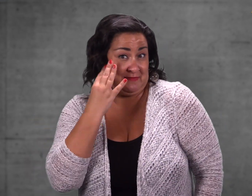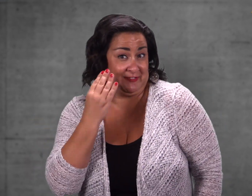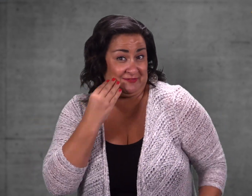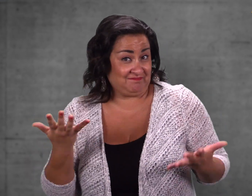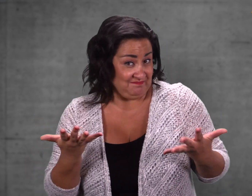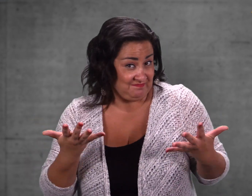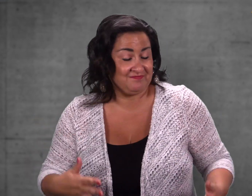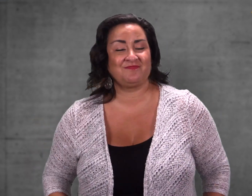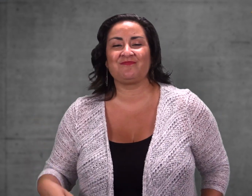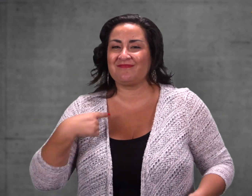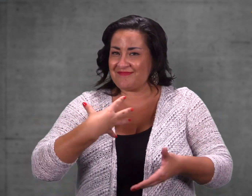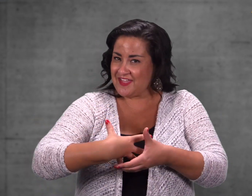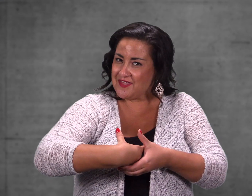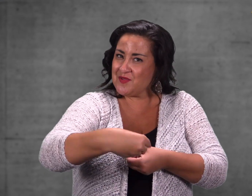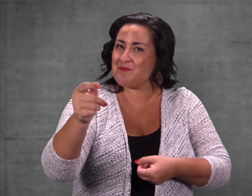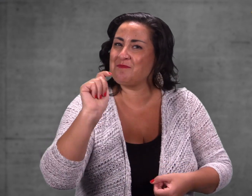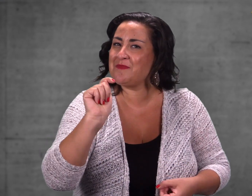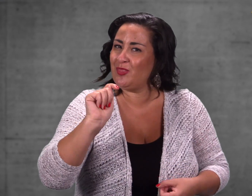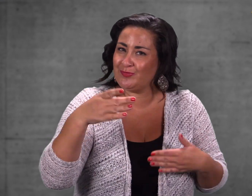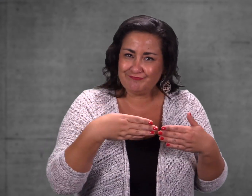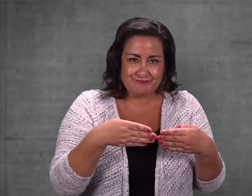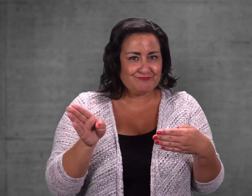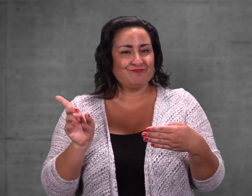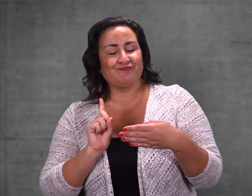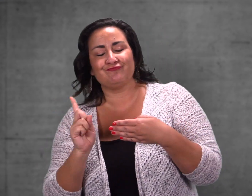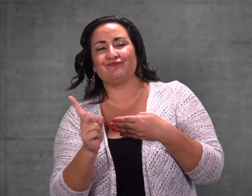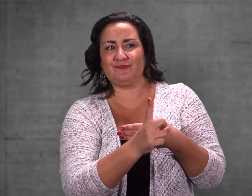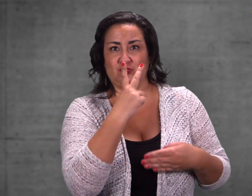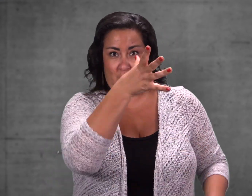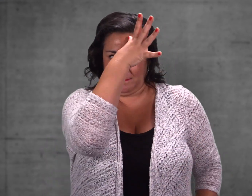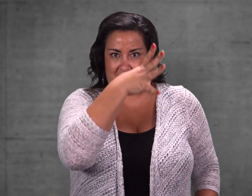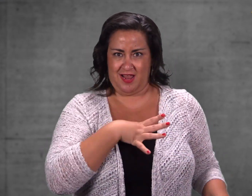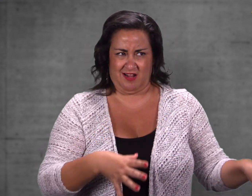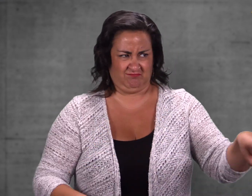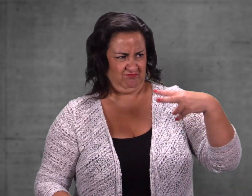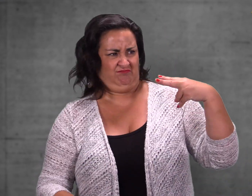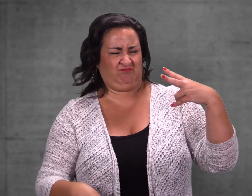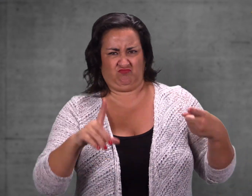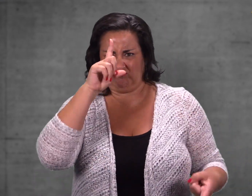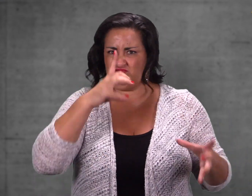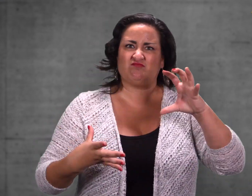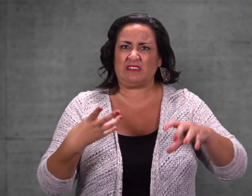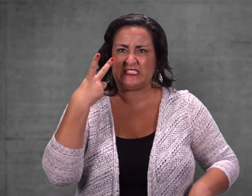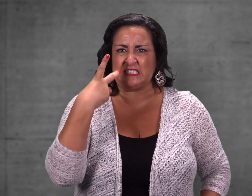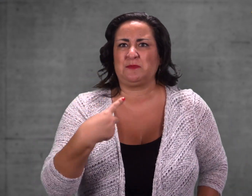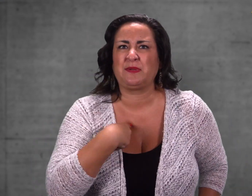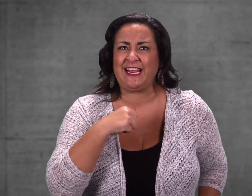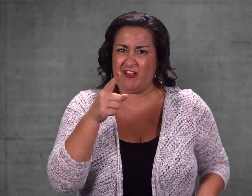So for myself, what I experienced was my first time walking out of the stall a gentleman looked at me